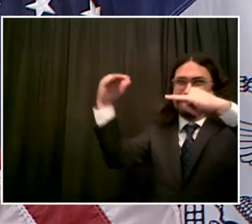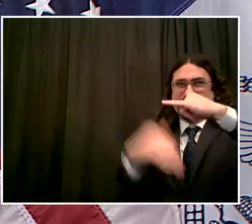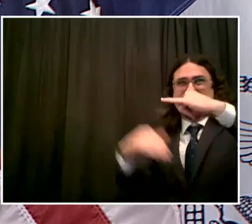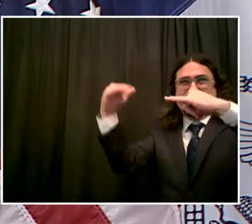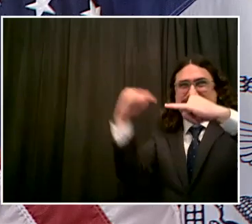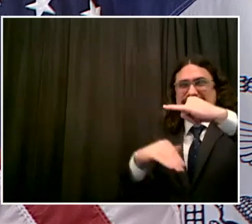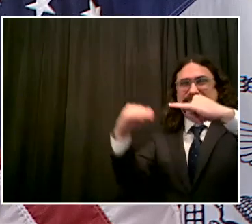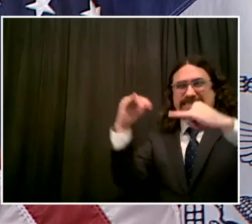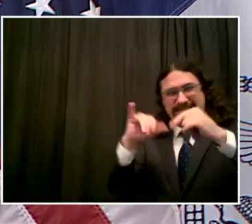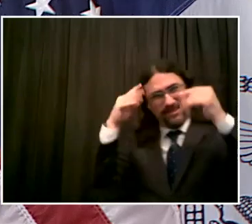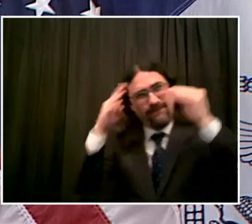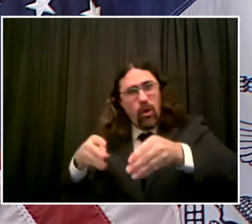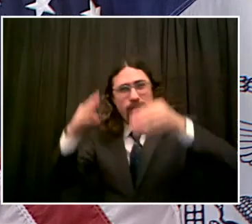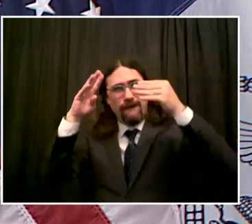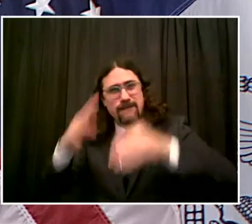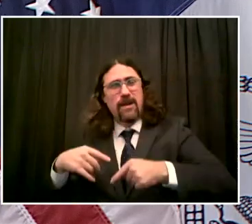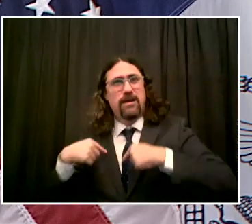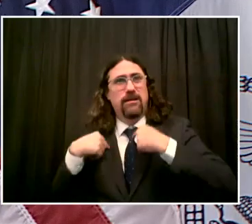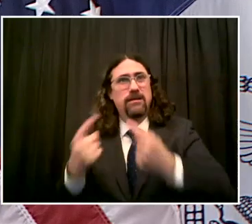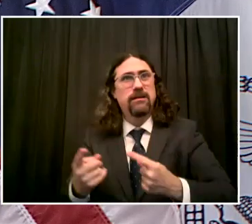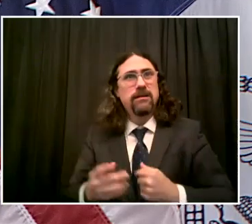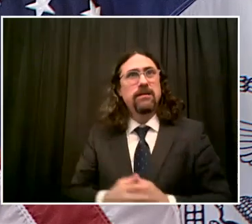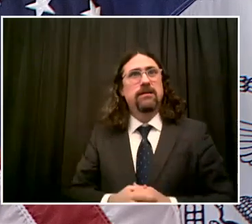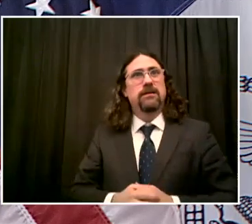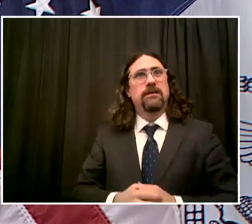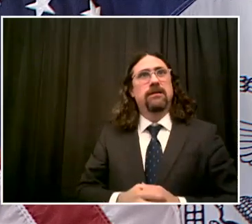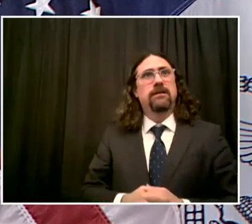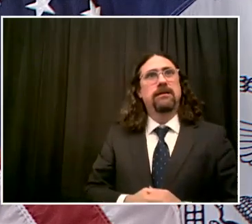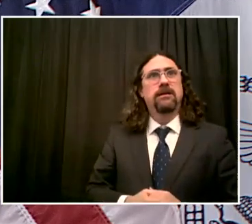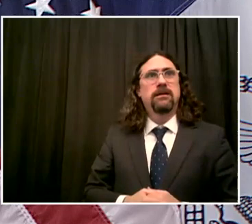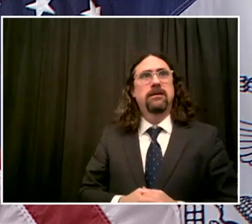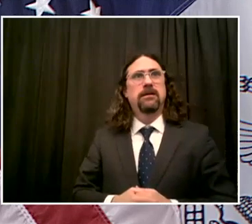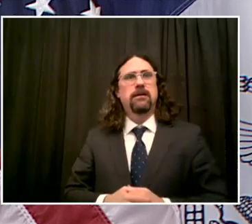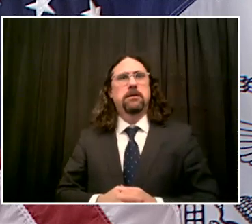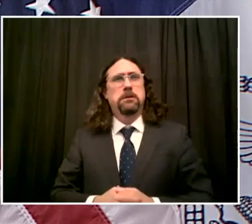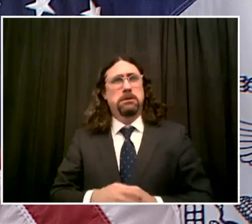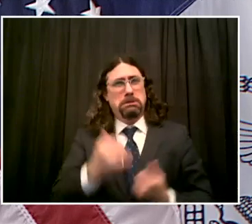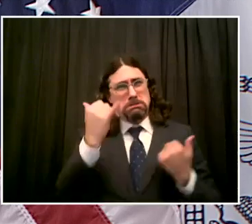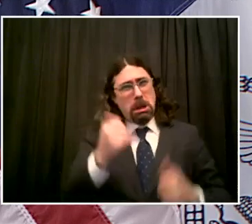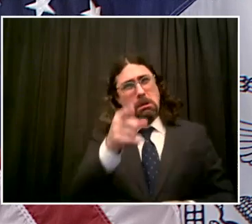YOUA CN SAKE COULDN'T WE HAVE